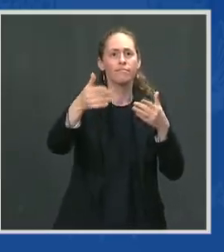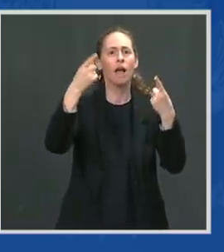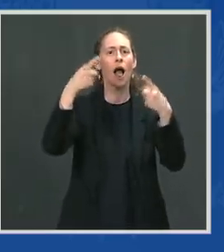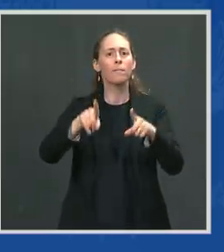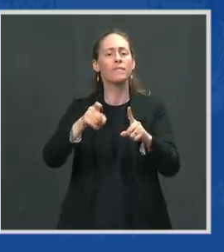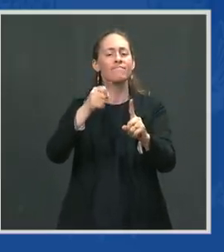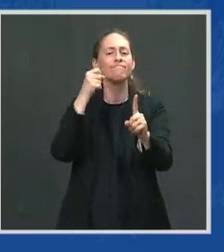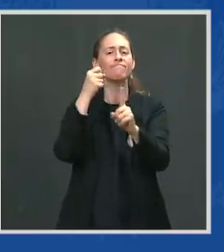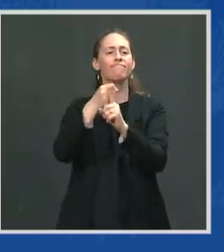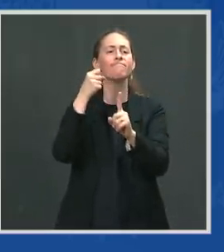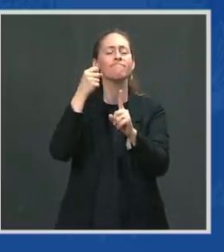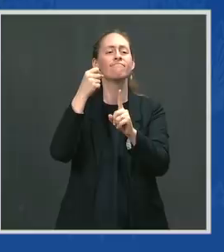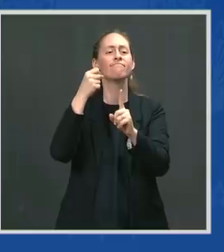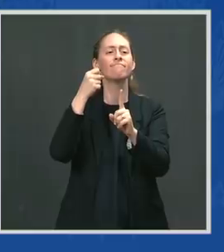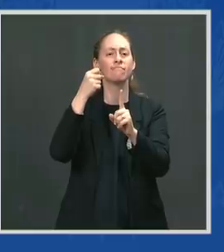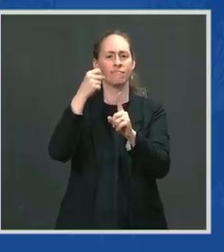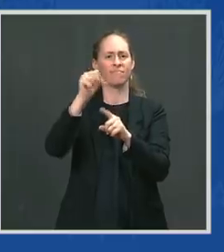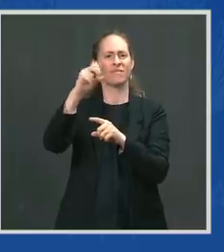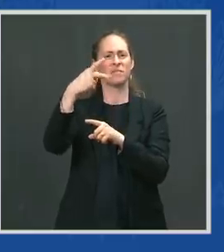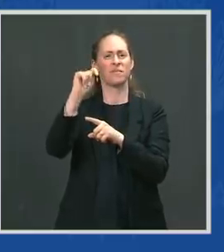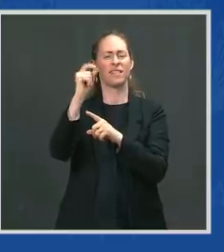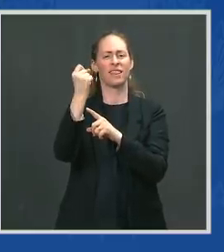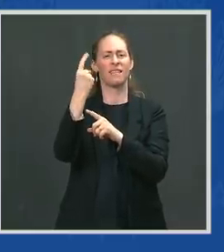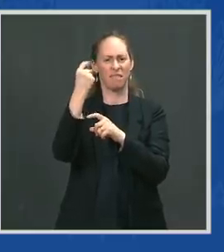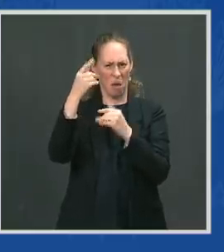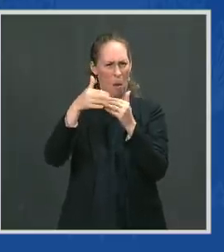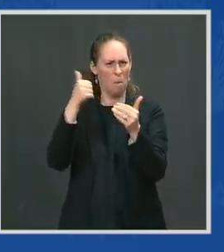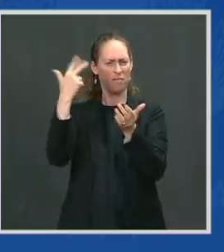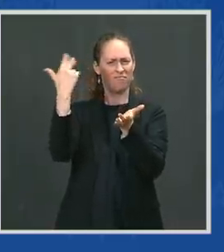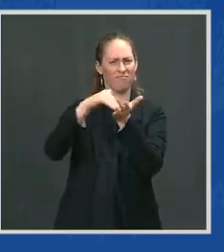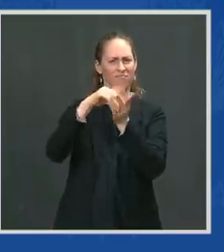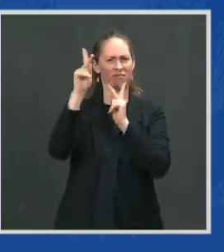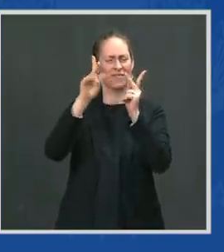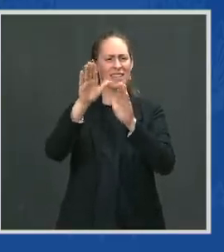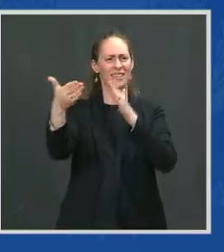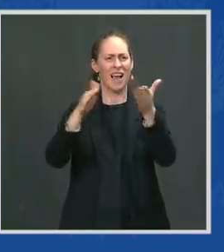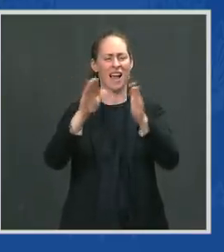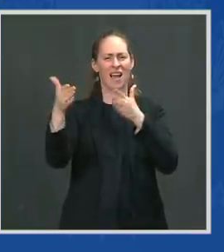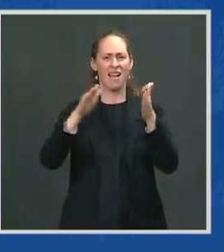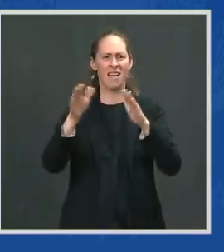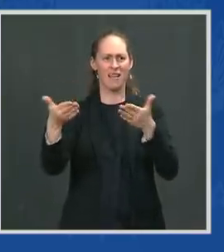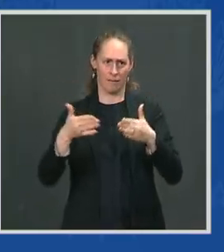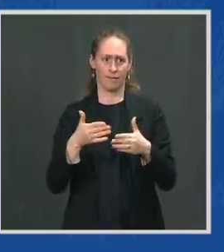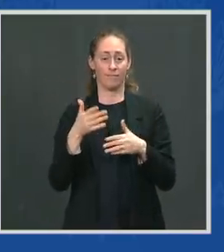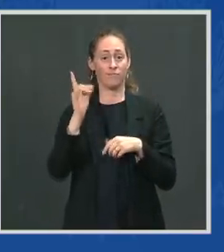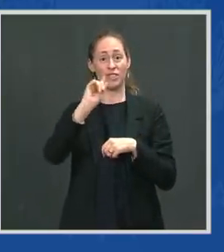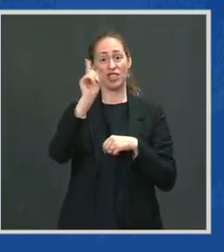that turned Lower Manhattan into a disaster area, destroyed parts of the Pentagon,